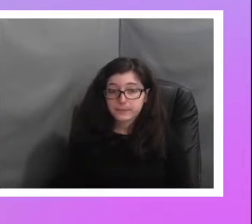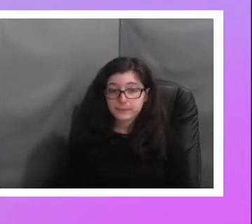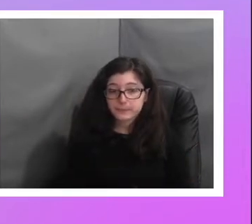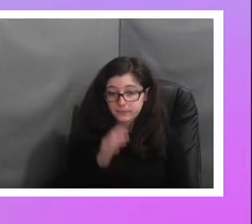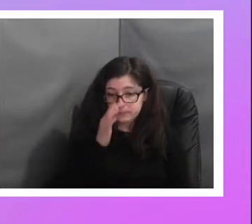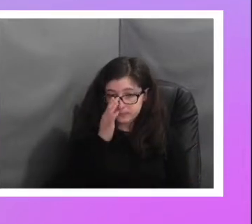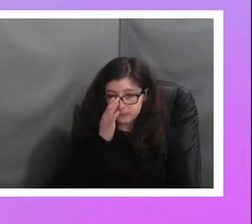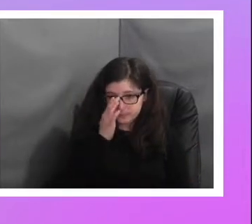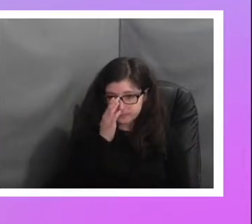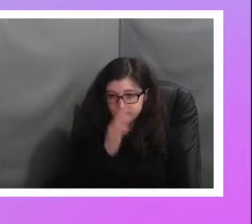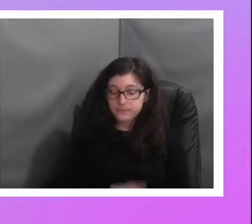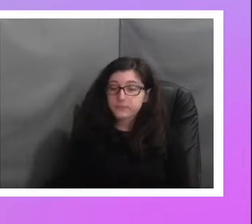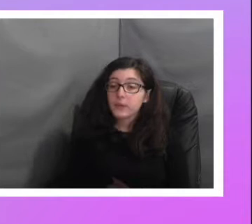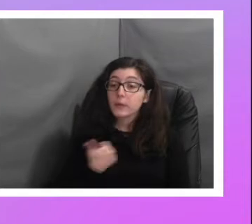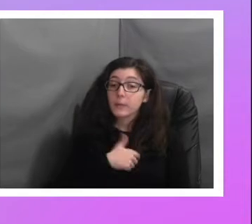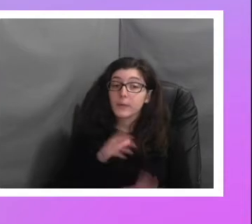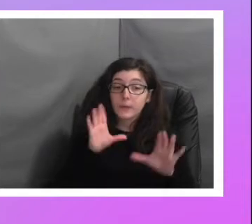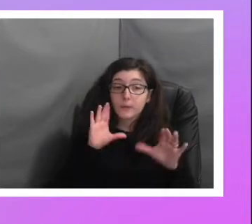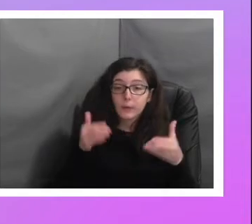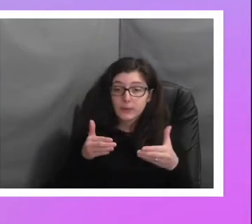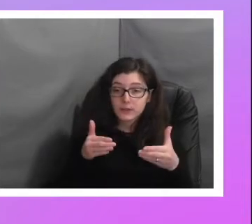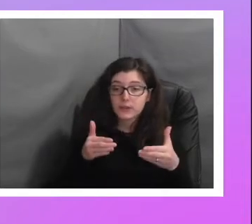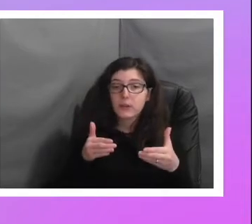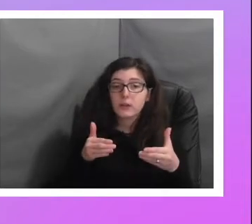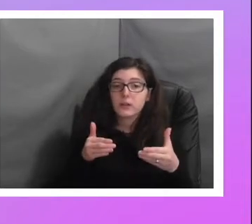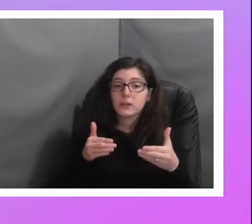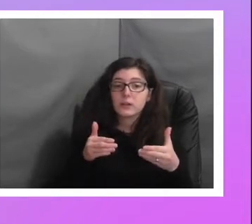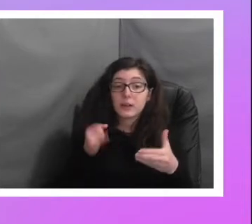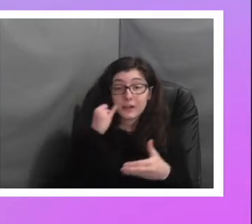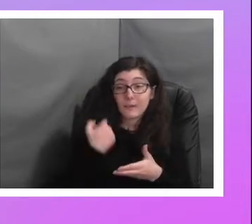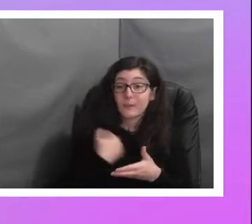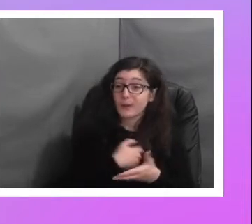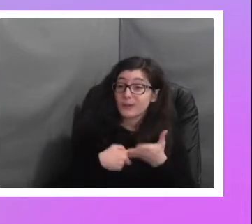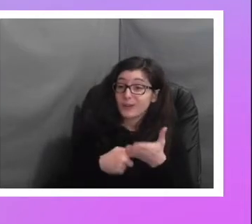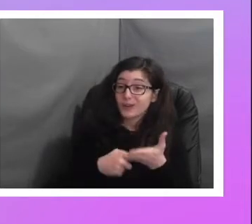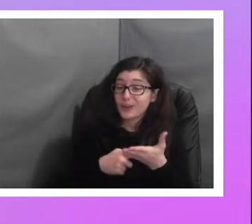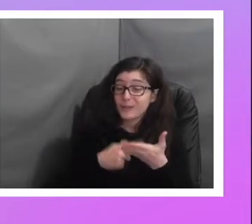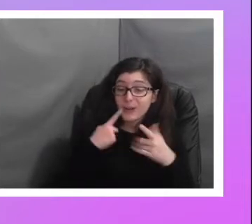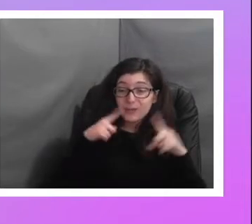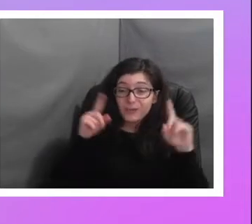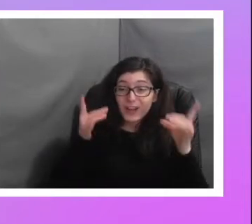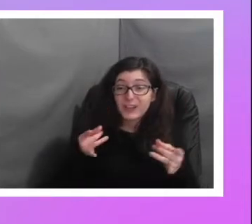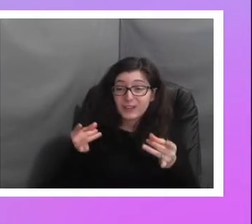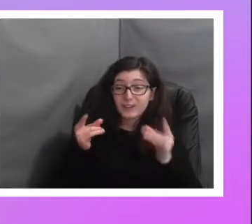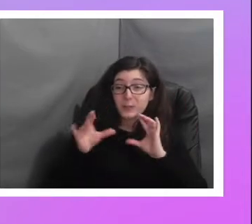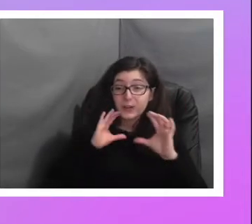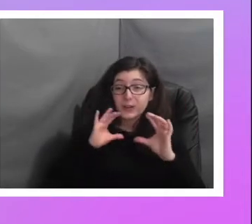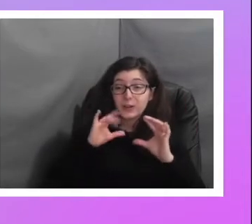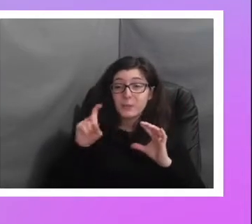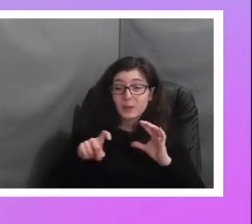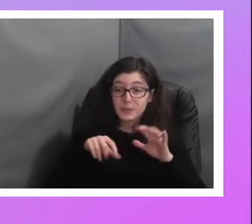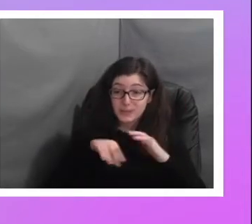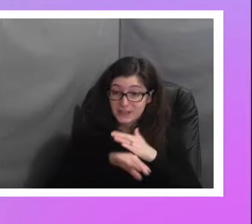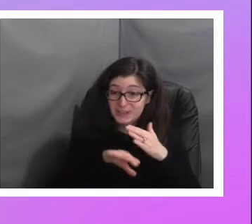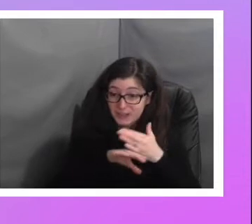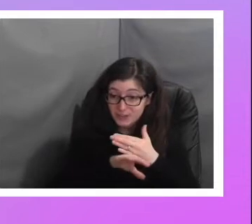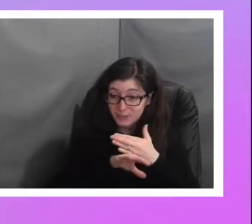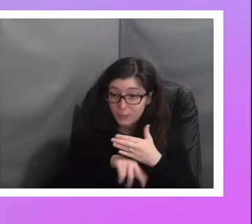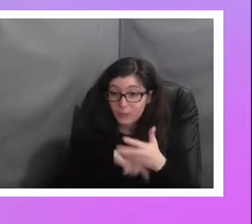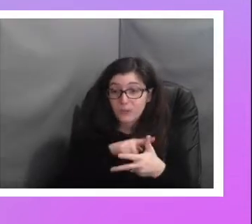So we focus on, when we're talking about what is effective communication, that it has to be accessible, timely,